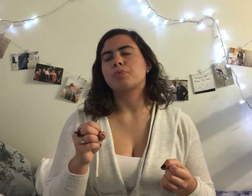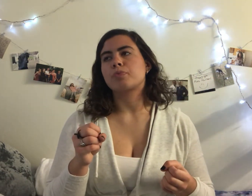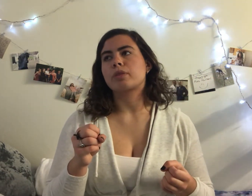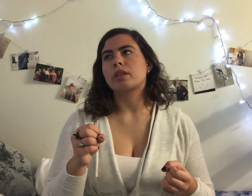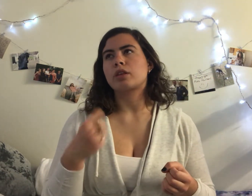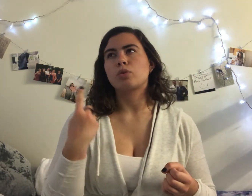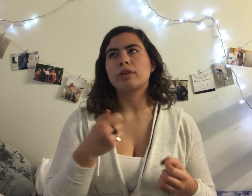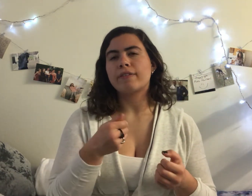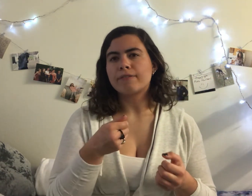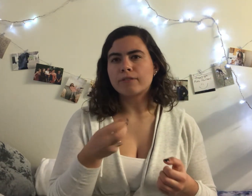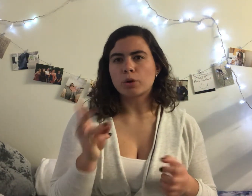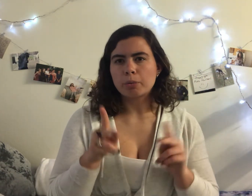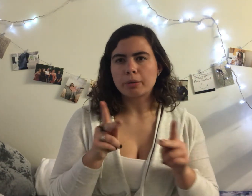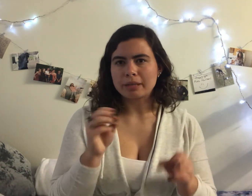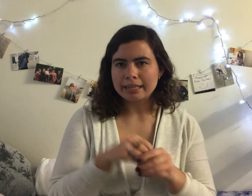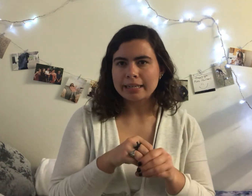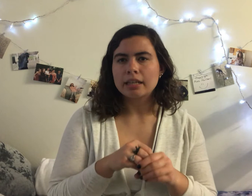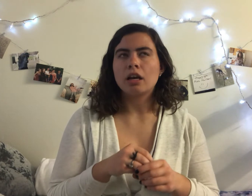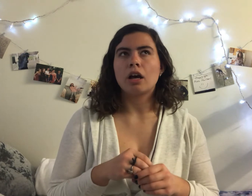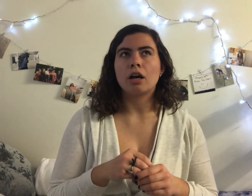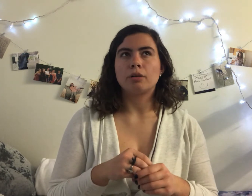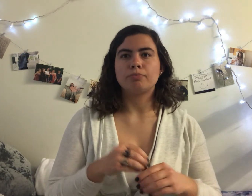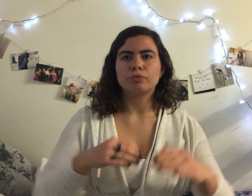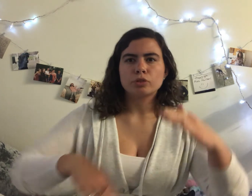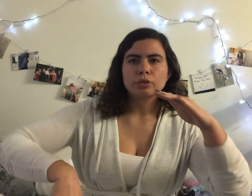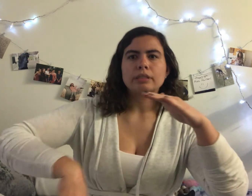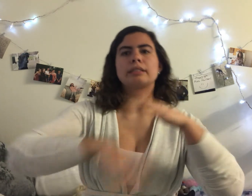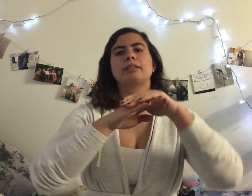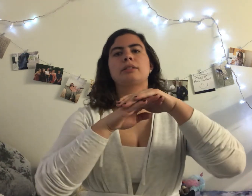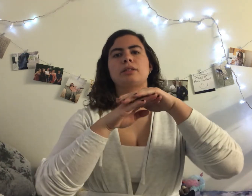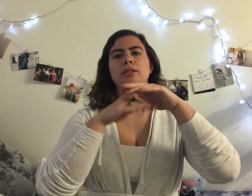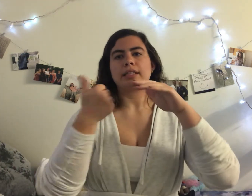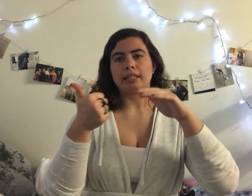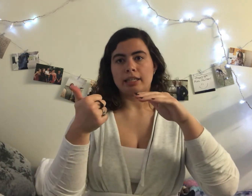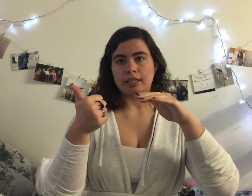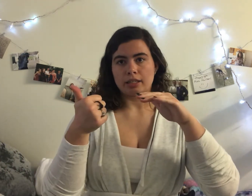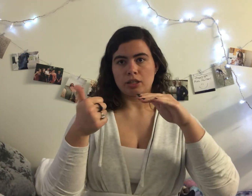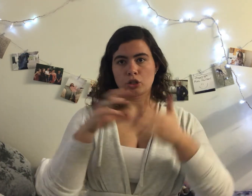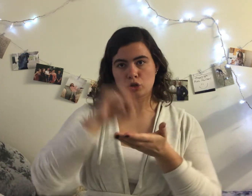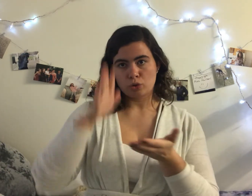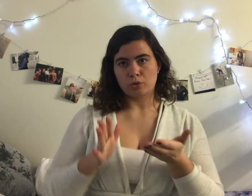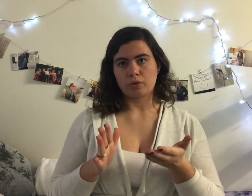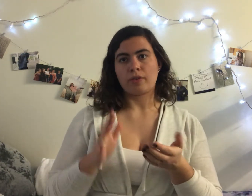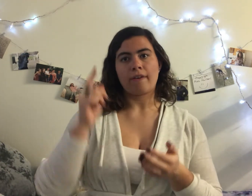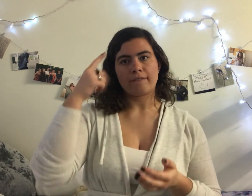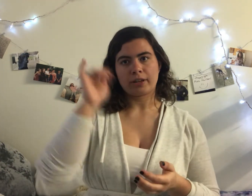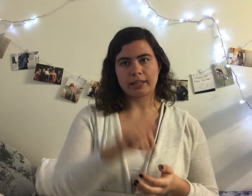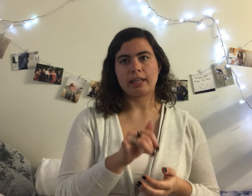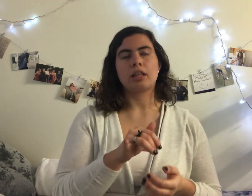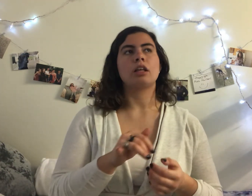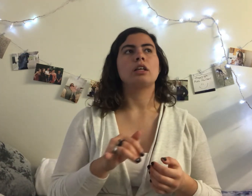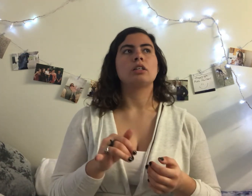so there's only a few other people in the class. They can only have up to 10 students for that class.